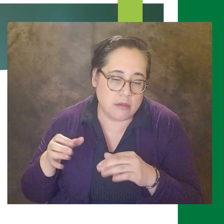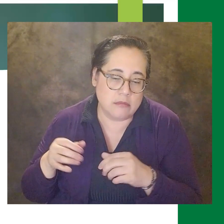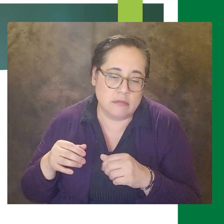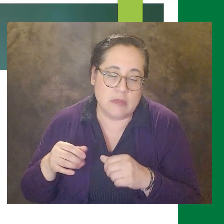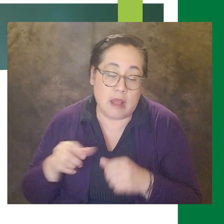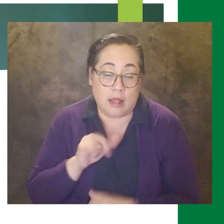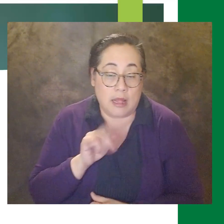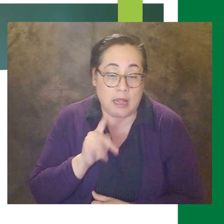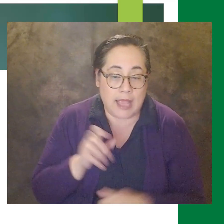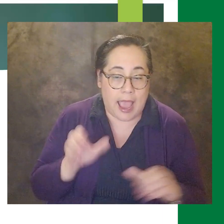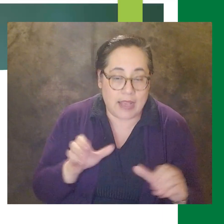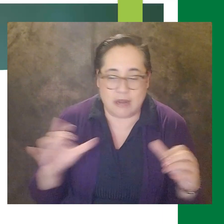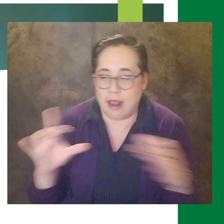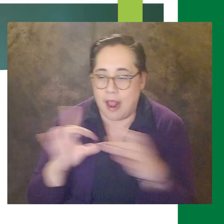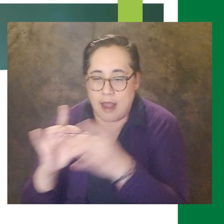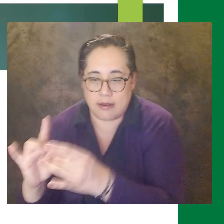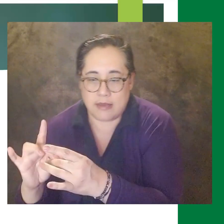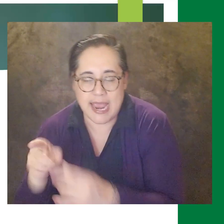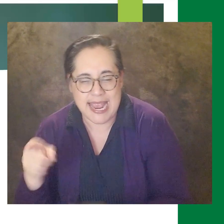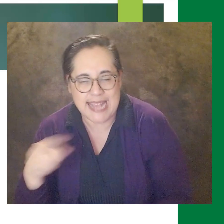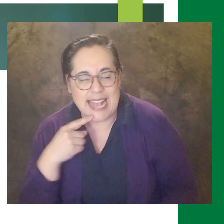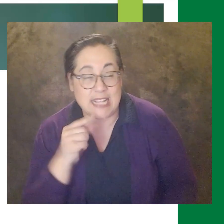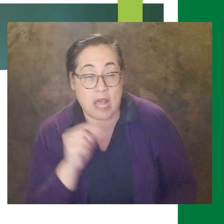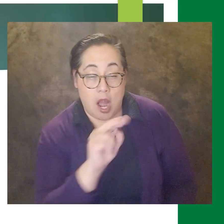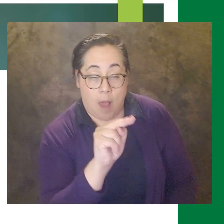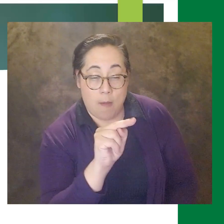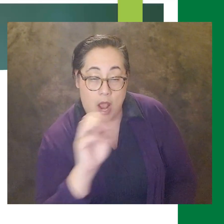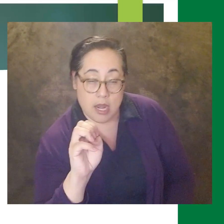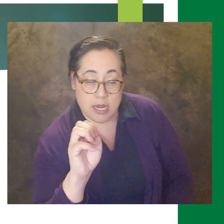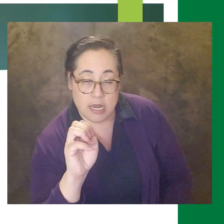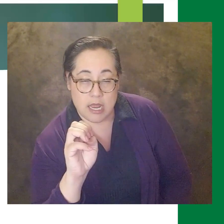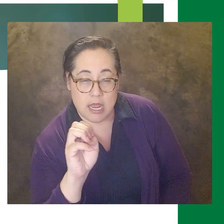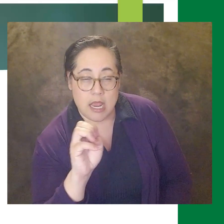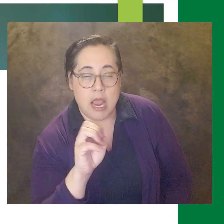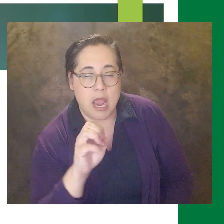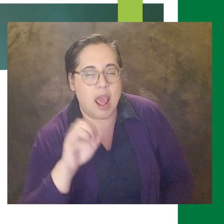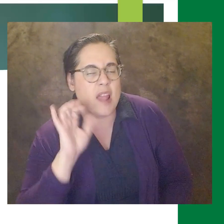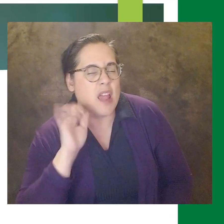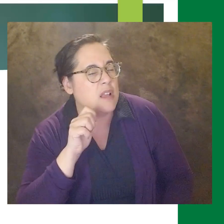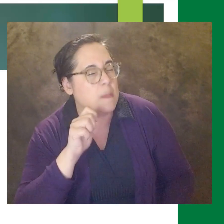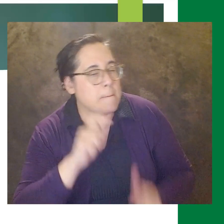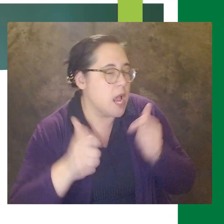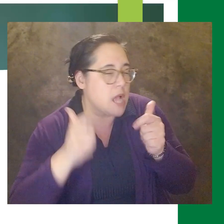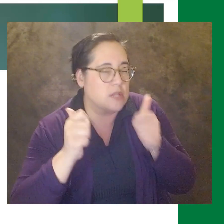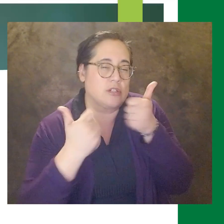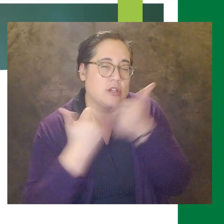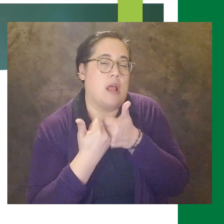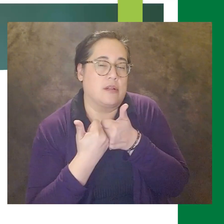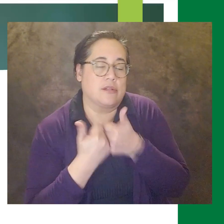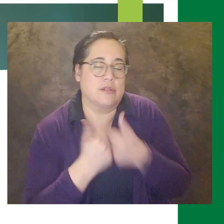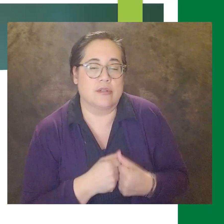And he says that it's the nominal entities that'll pose ... the biggest challenge in specialized discourse.